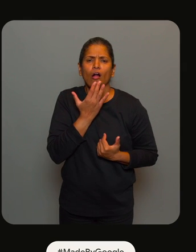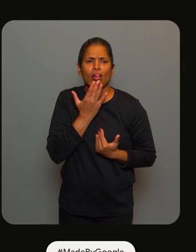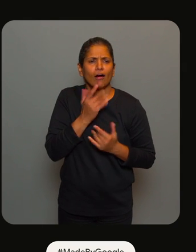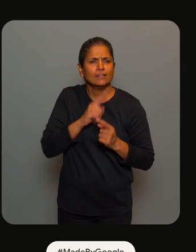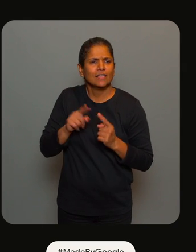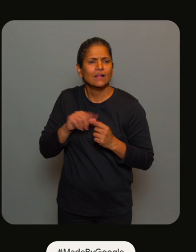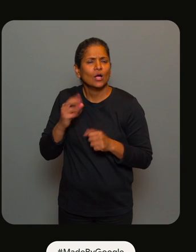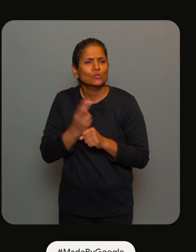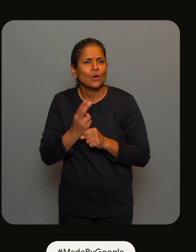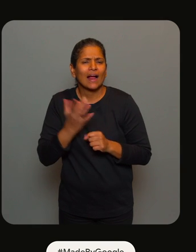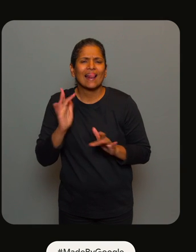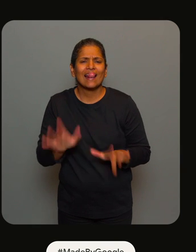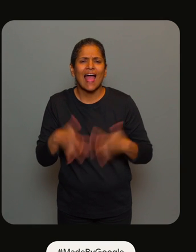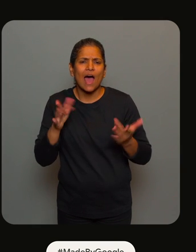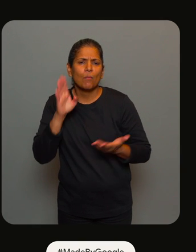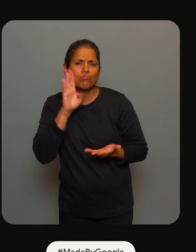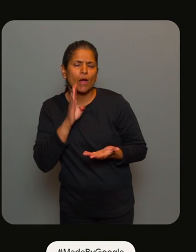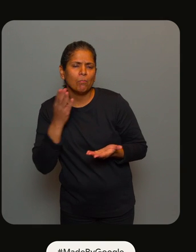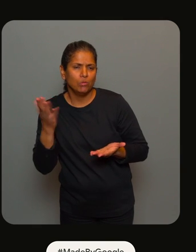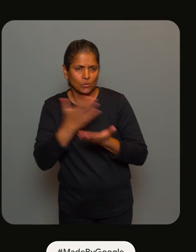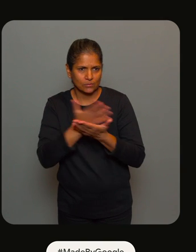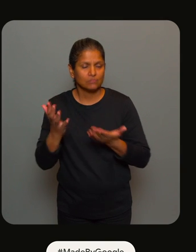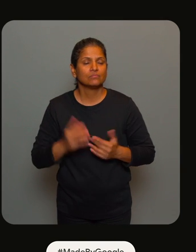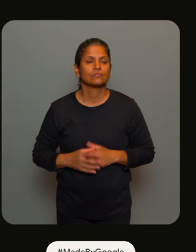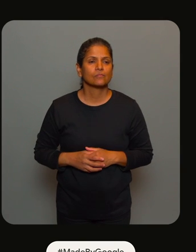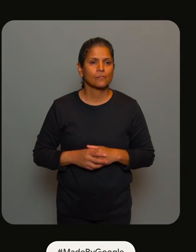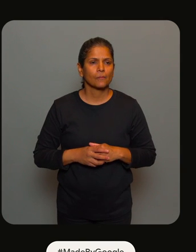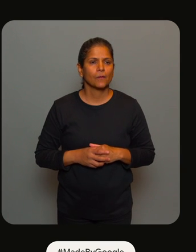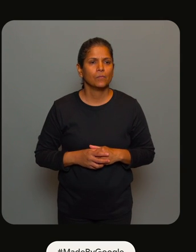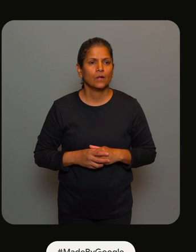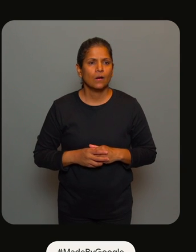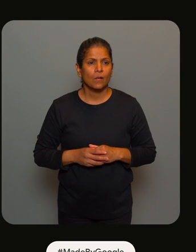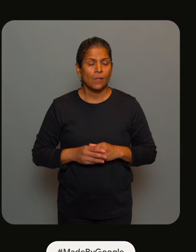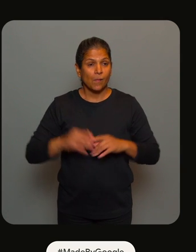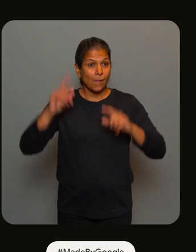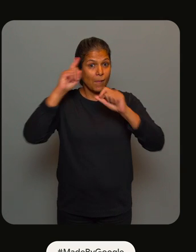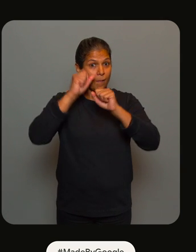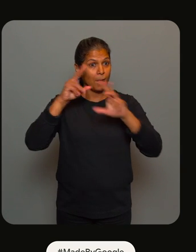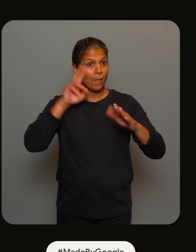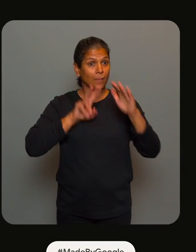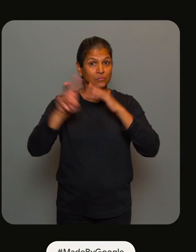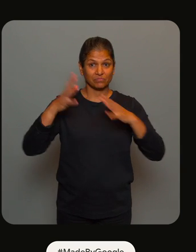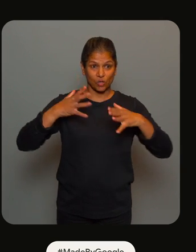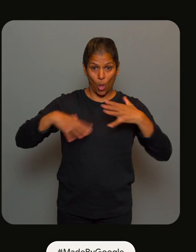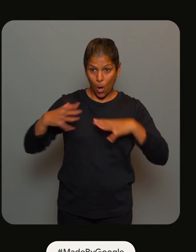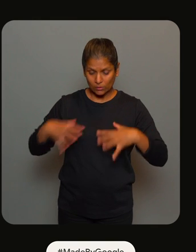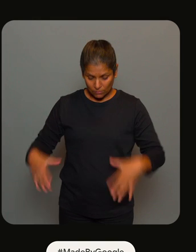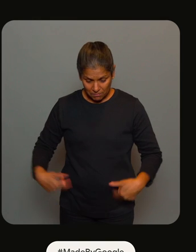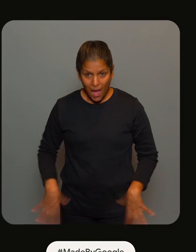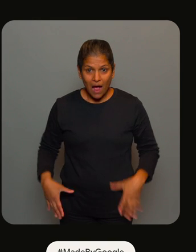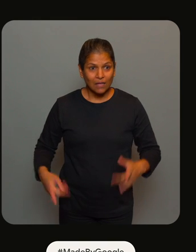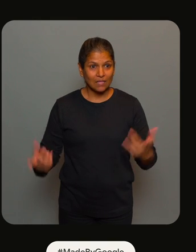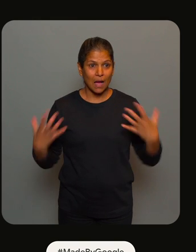hue. Think of it like building out your wardrobe. Your pants or a jacket might be understated, and your sneakers